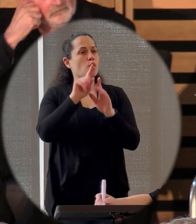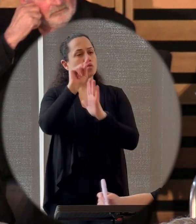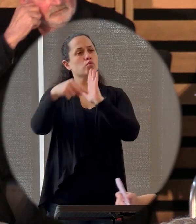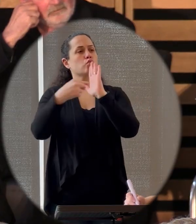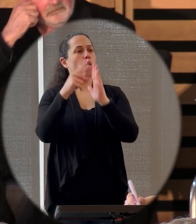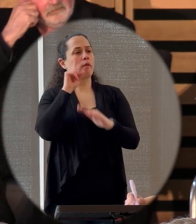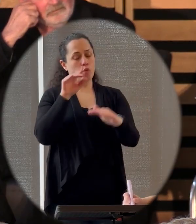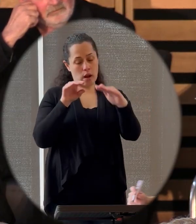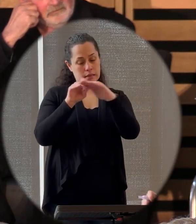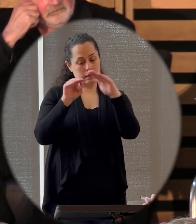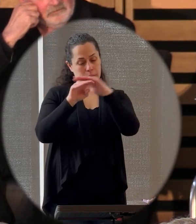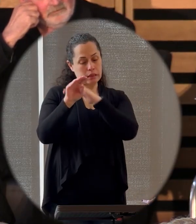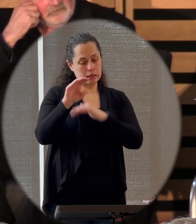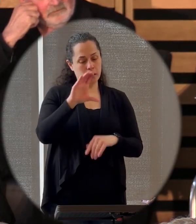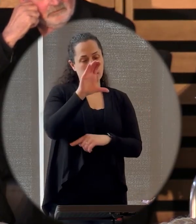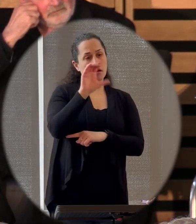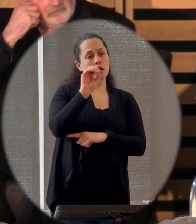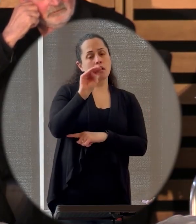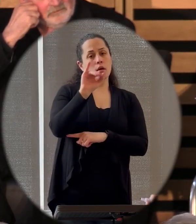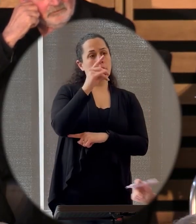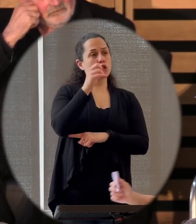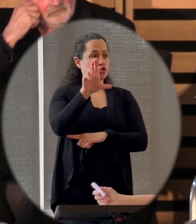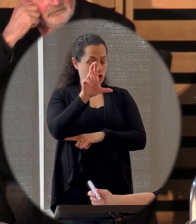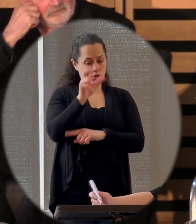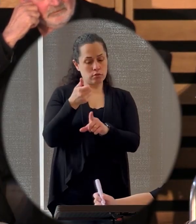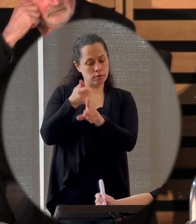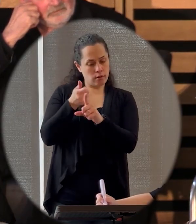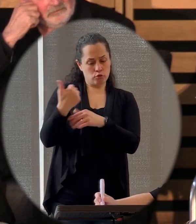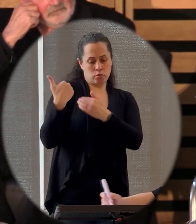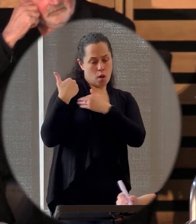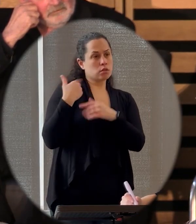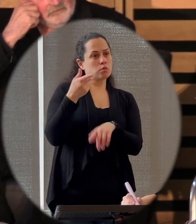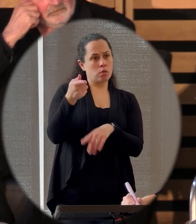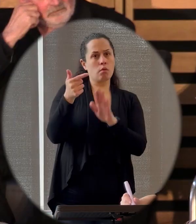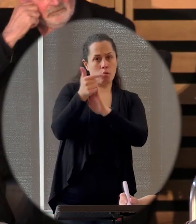role of the accessibility commissioner who will monitor and enforce compliance with the act and